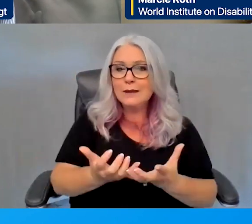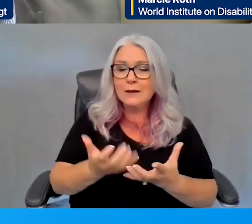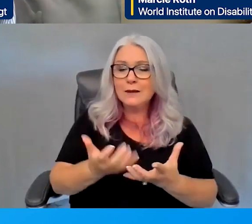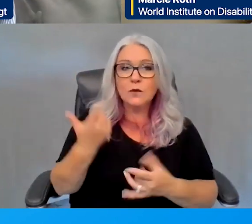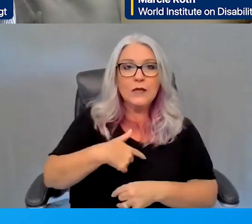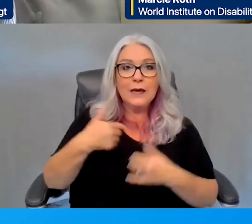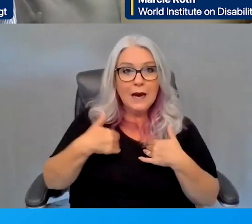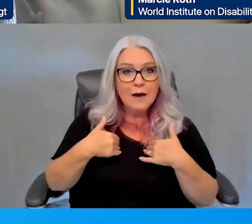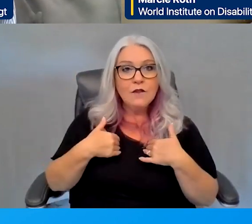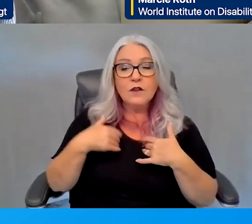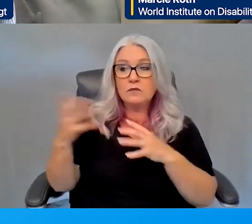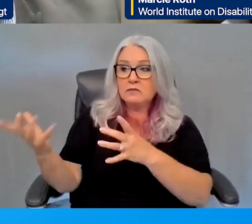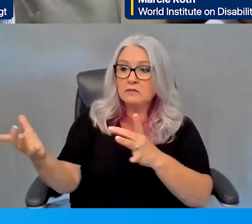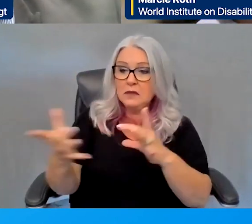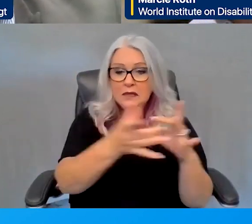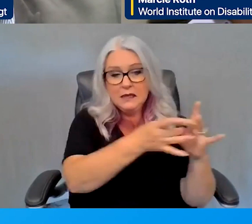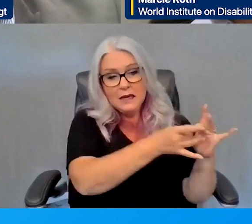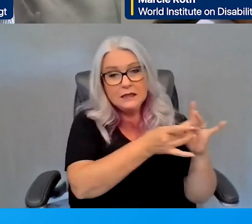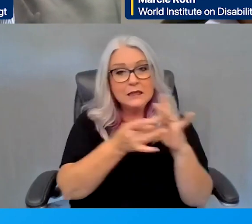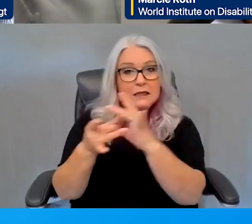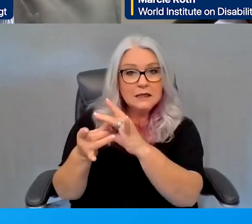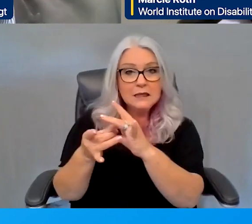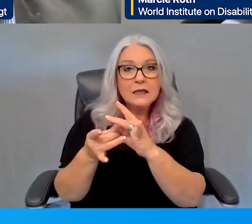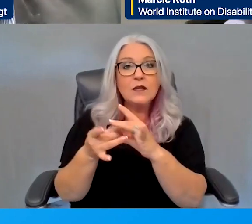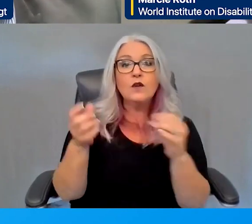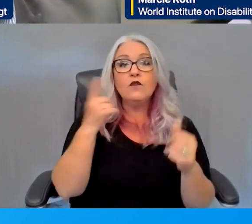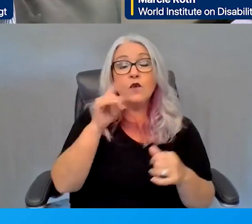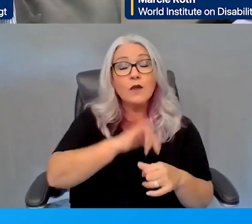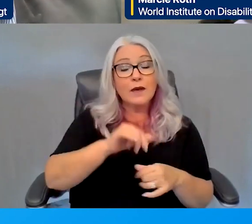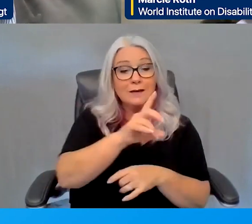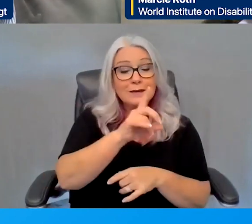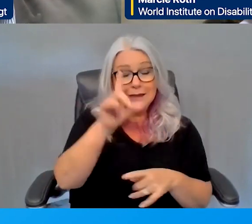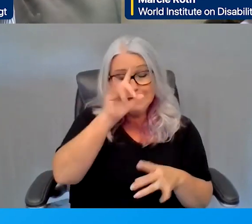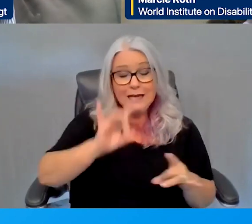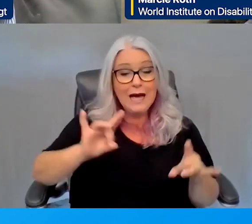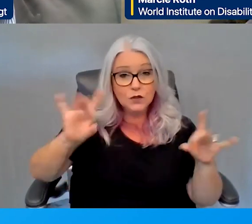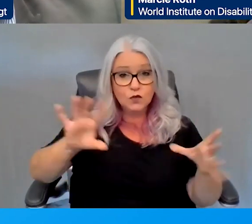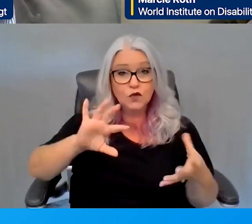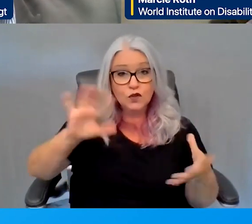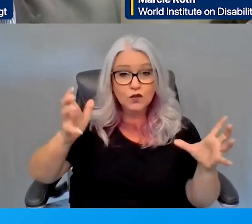disaster so we formed the global alliance for resource acceleration. We are trying to